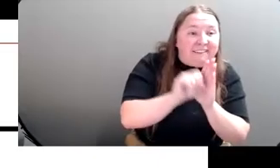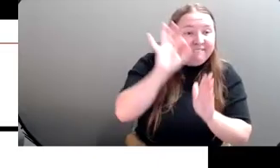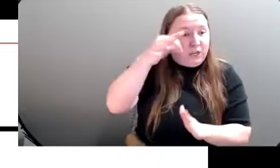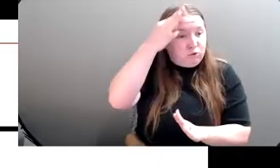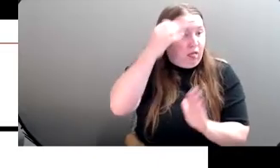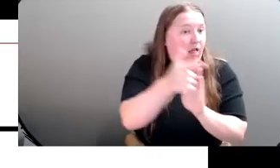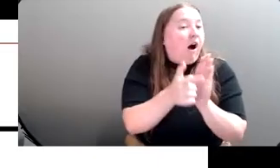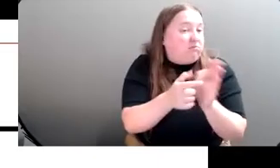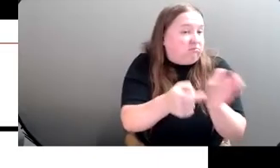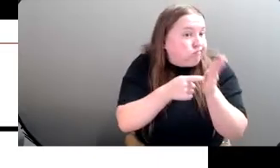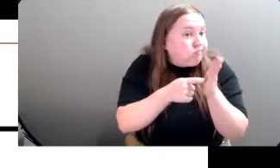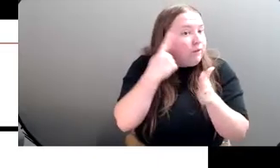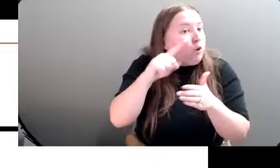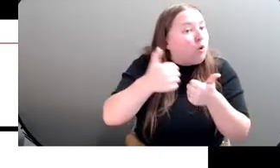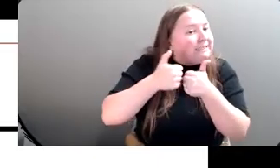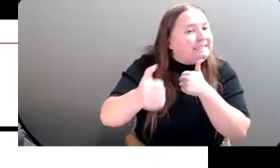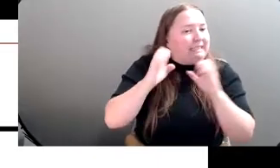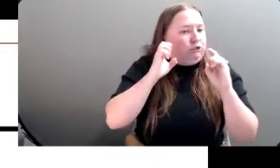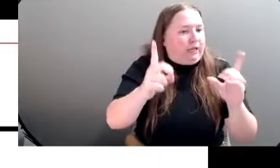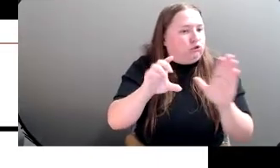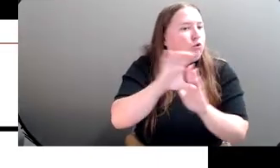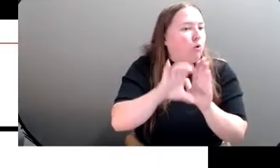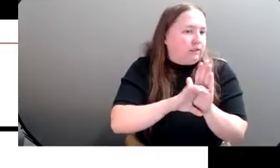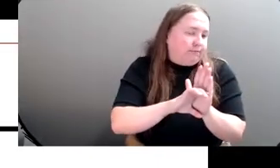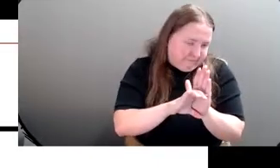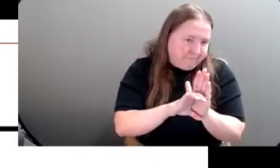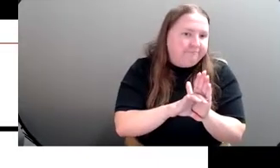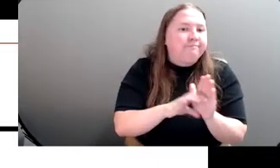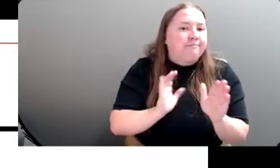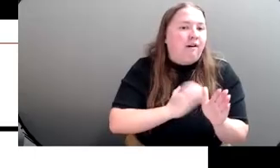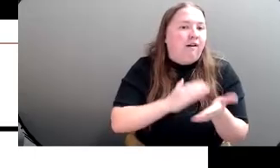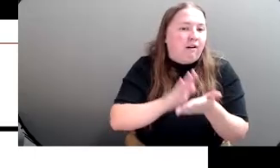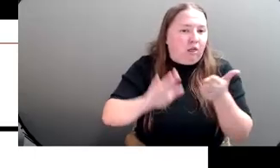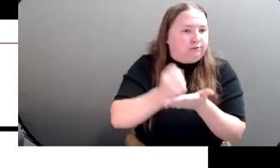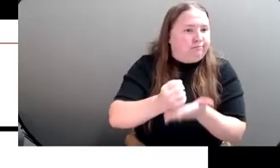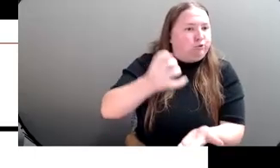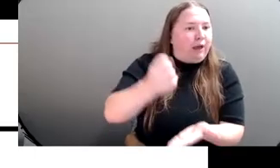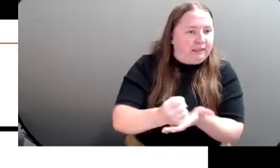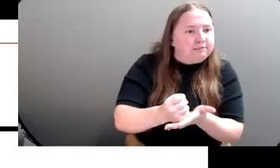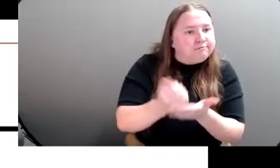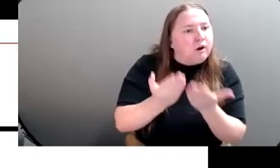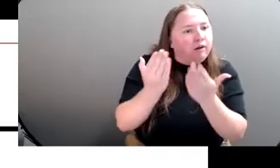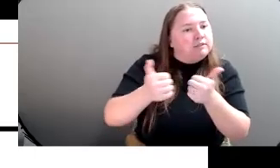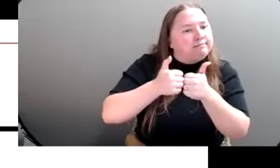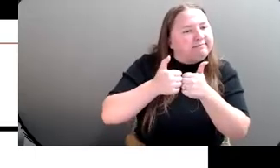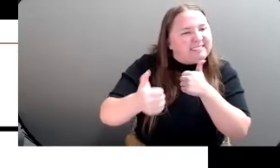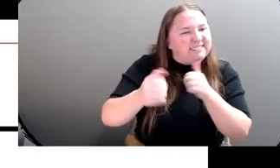for distance education courses. So our college is accredited to offer distance education courses.